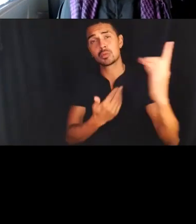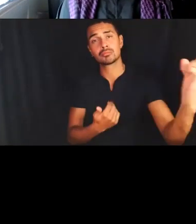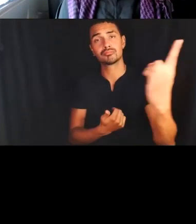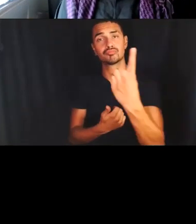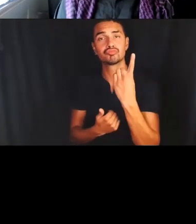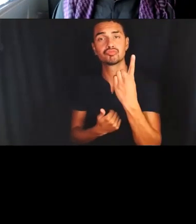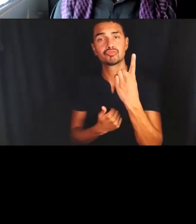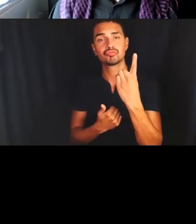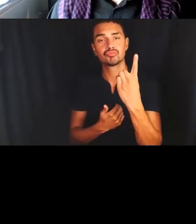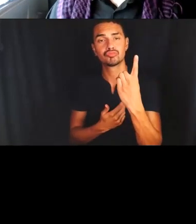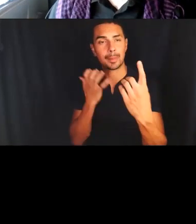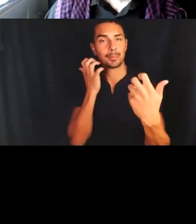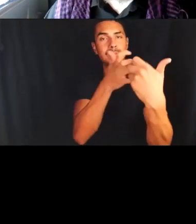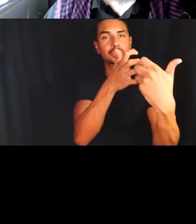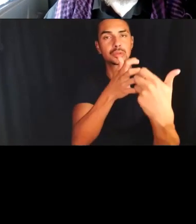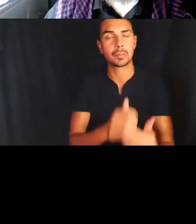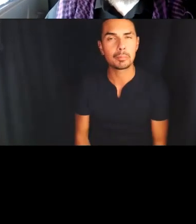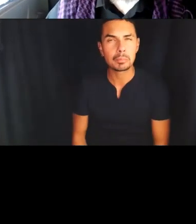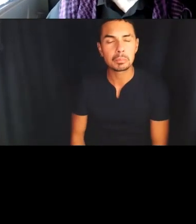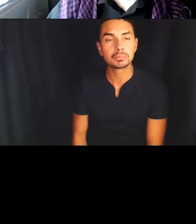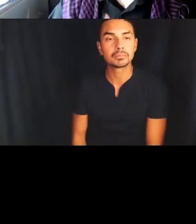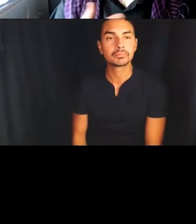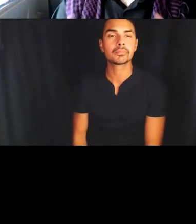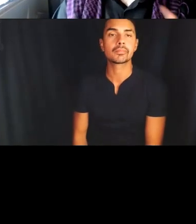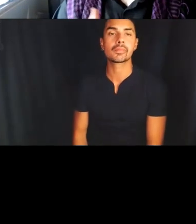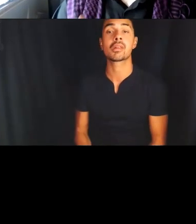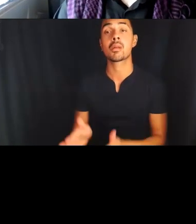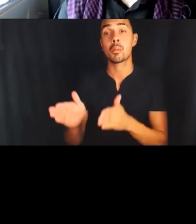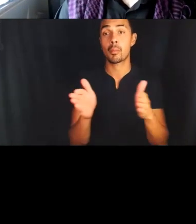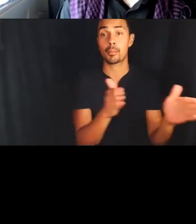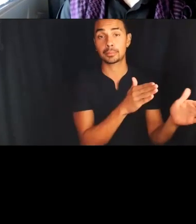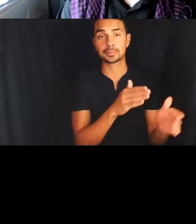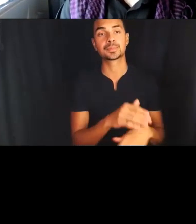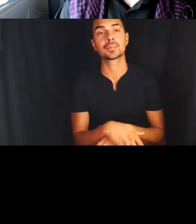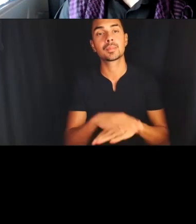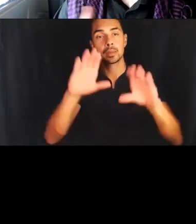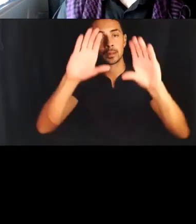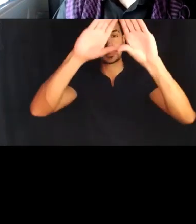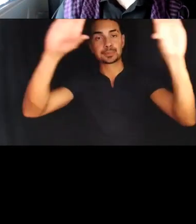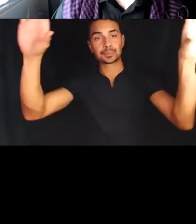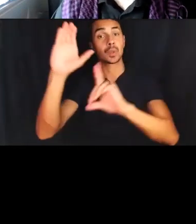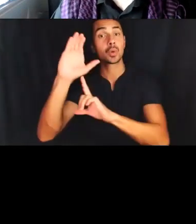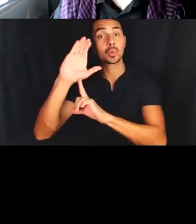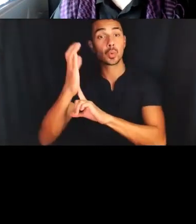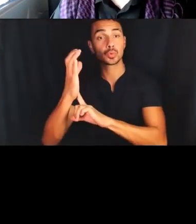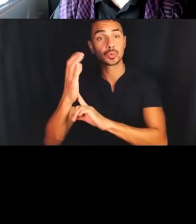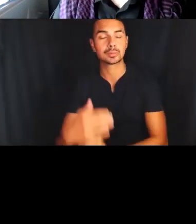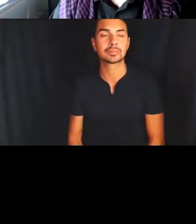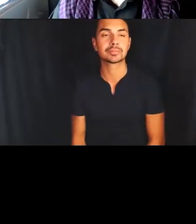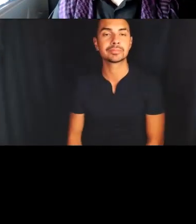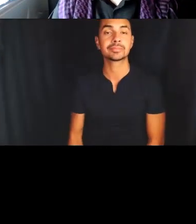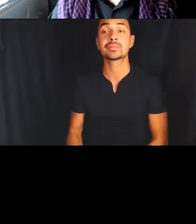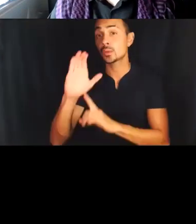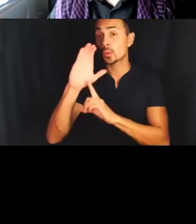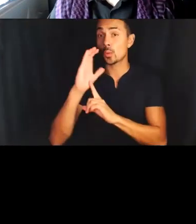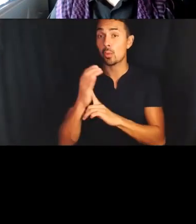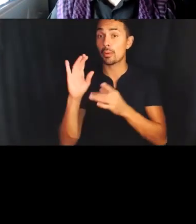When we look at the next finding that we looked at for providers, it's around the culture, the culture of agencies,